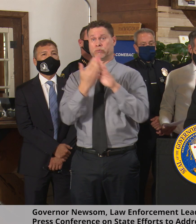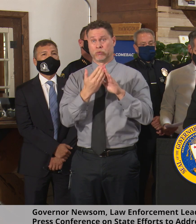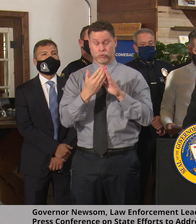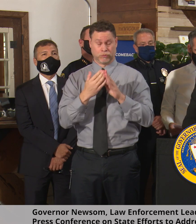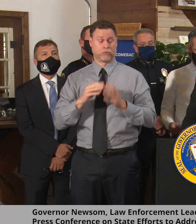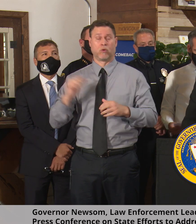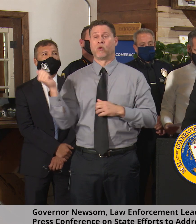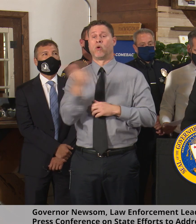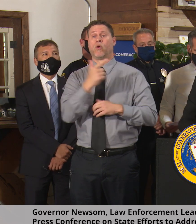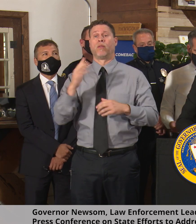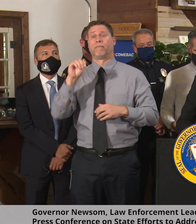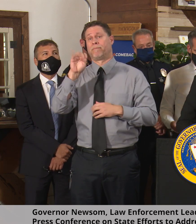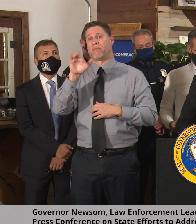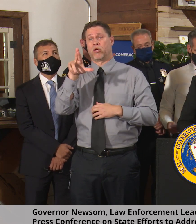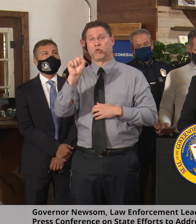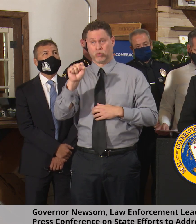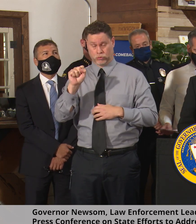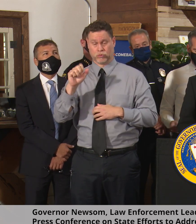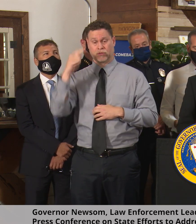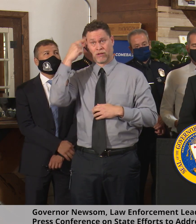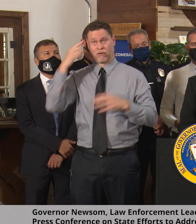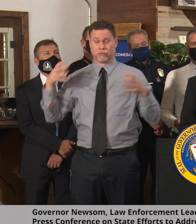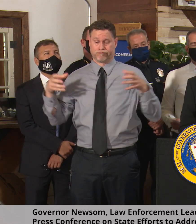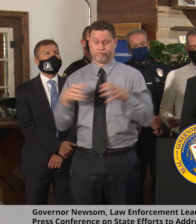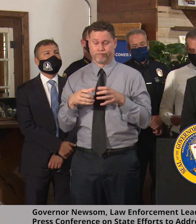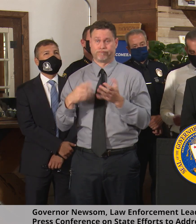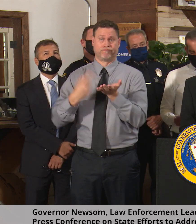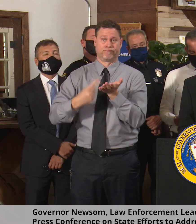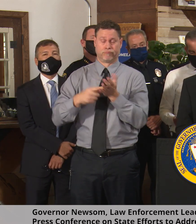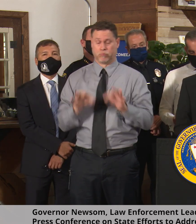we are grateful that the governor convened us this morning for an important conversation